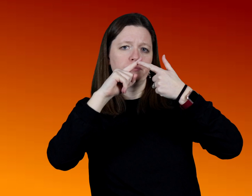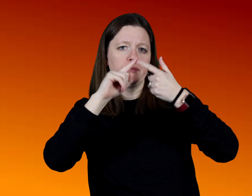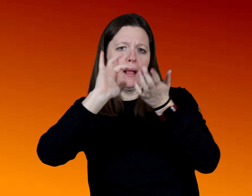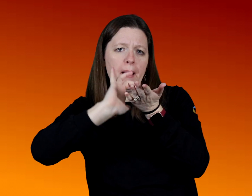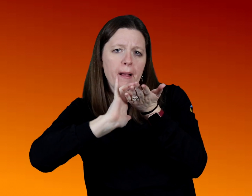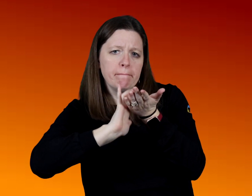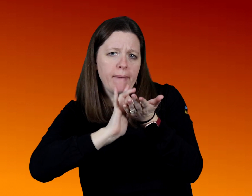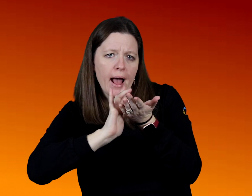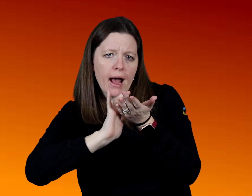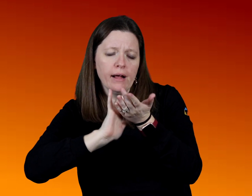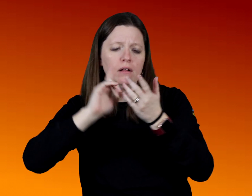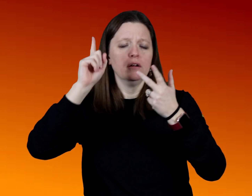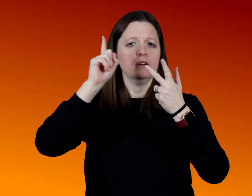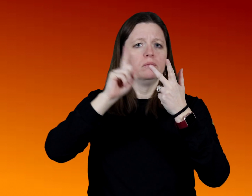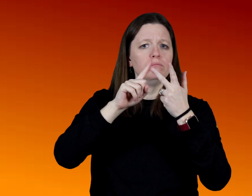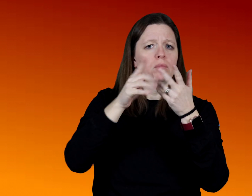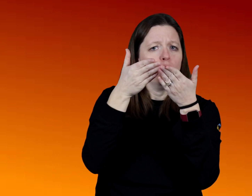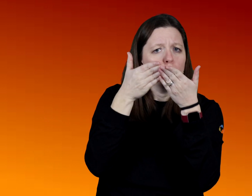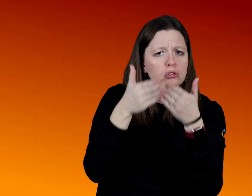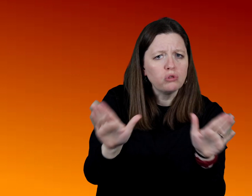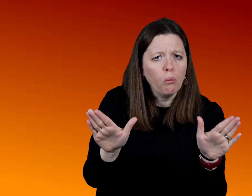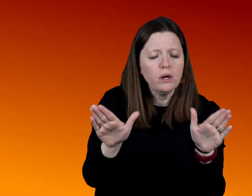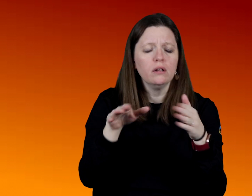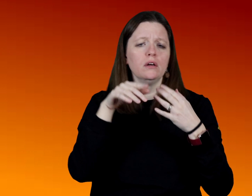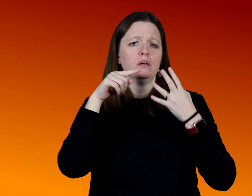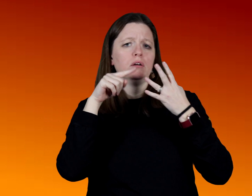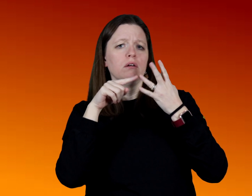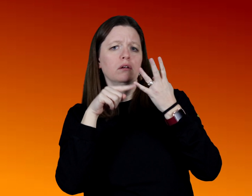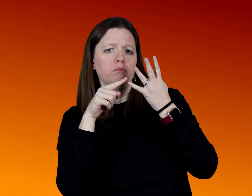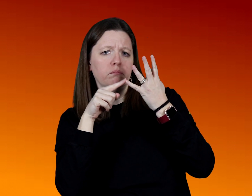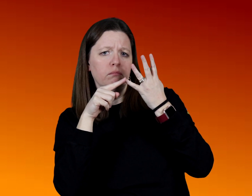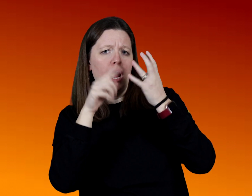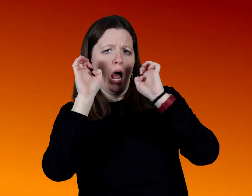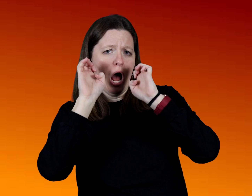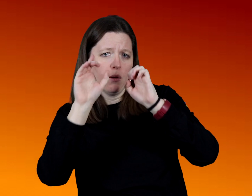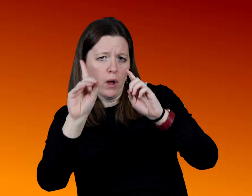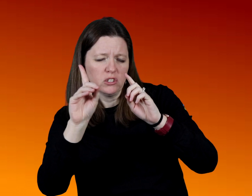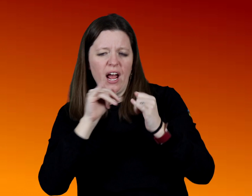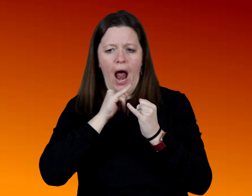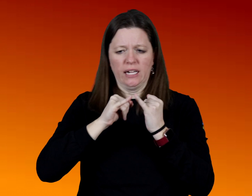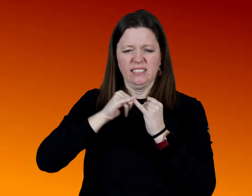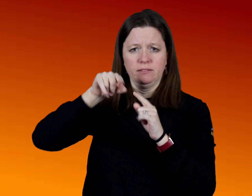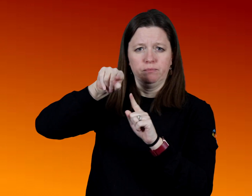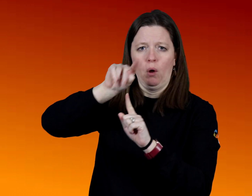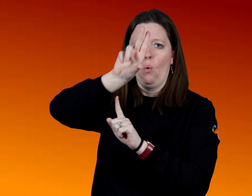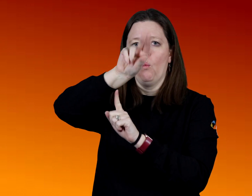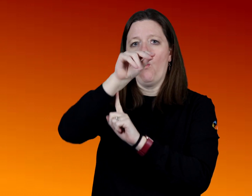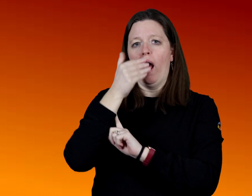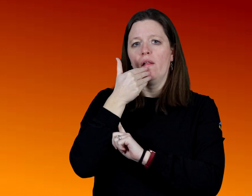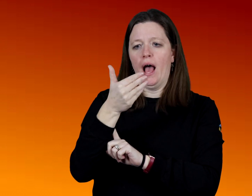medical, general, education, & no thanks.